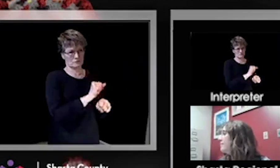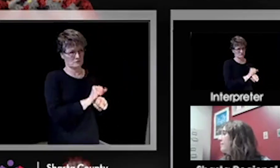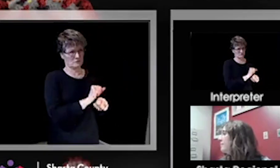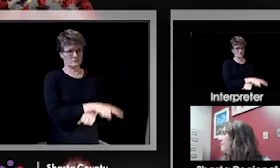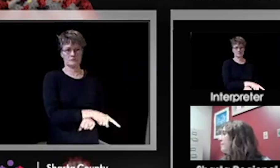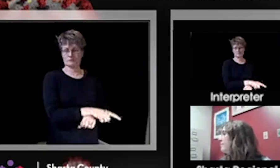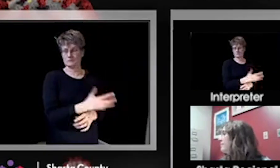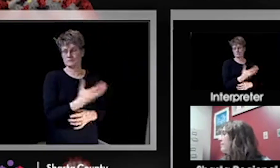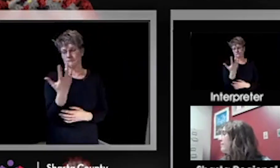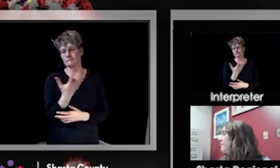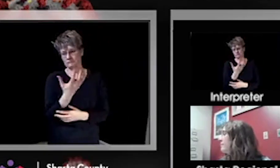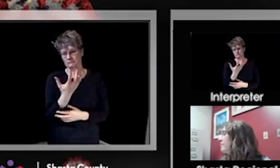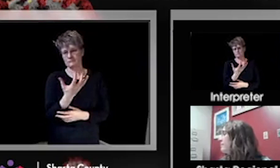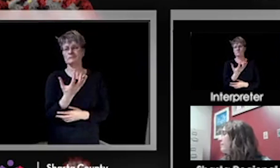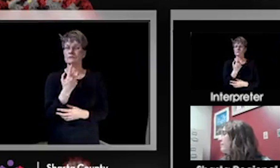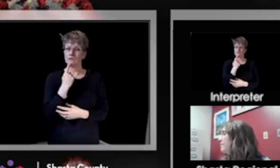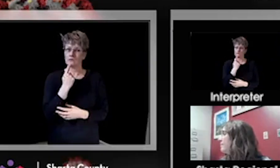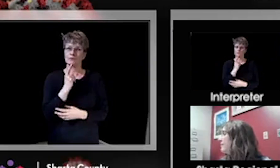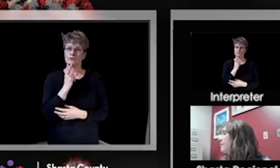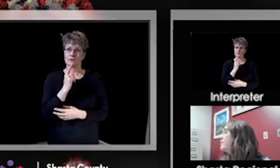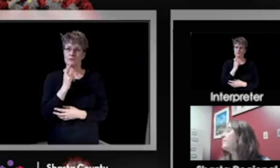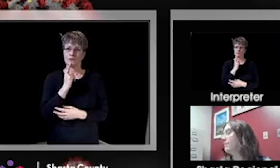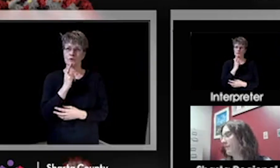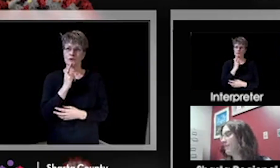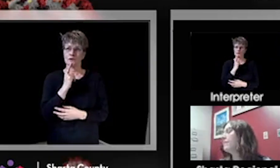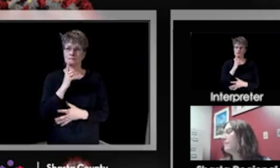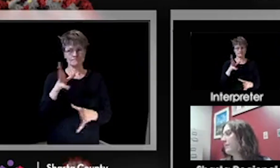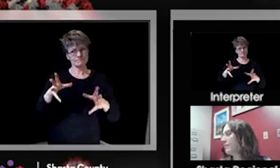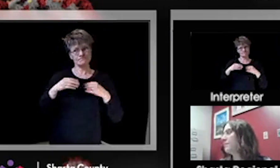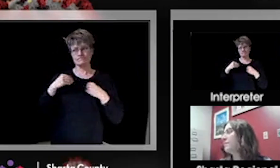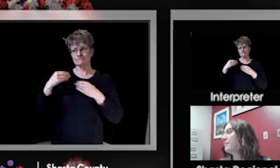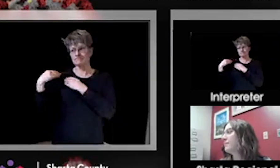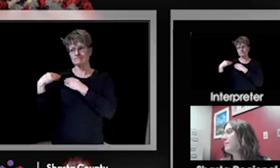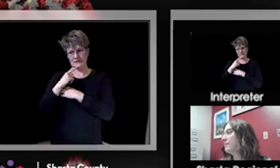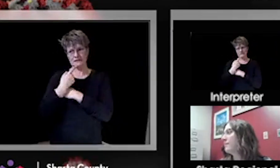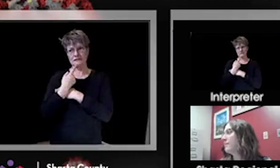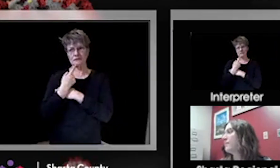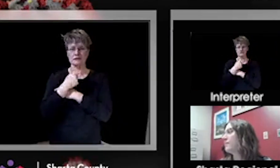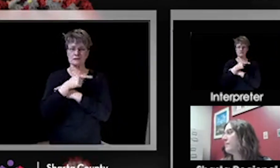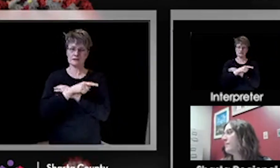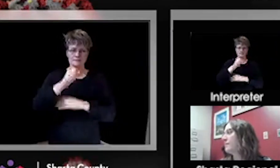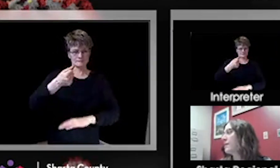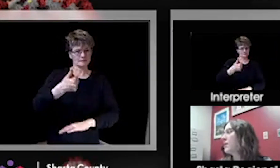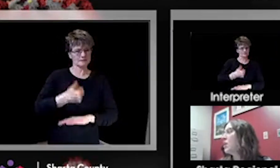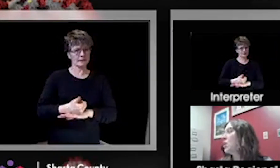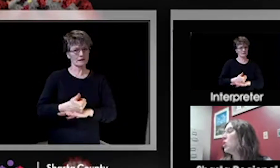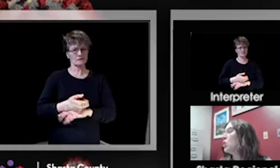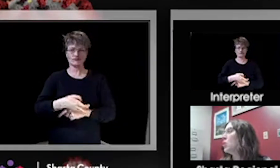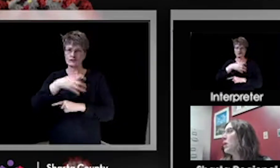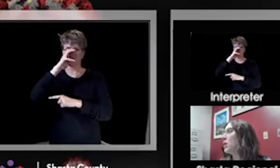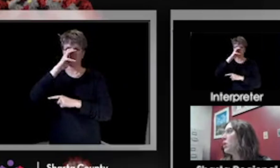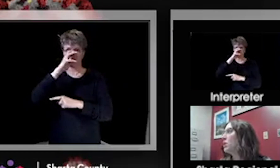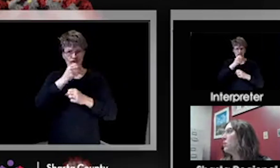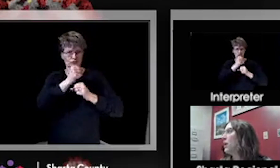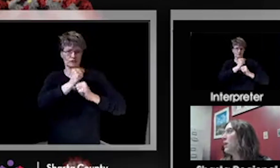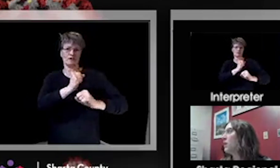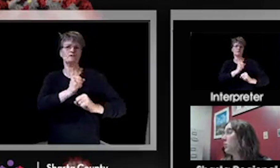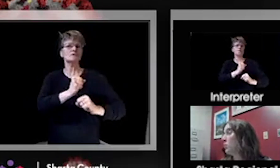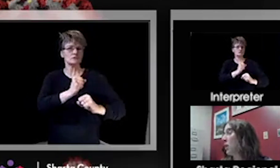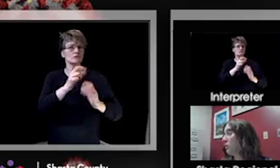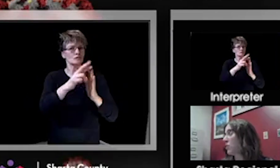taken this very seriously and are implementing rigorous prevention measures. All of our skilled